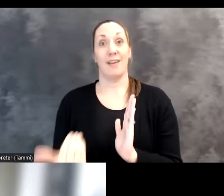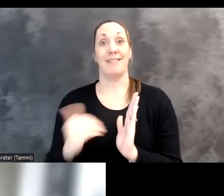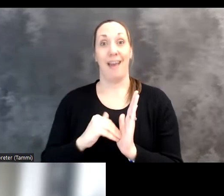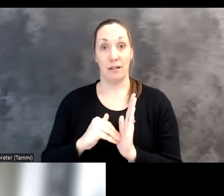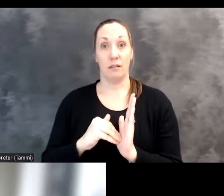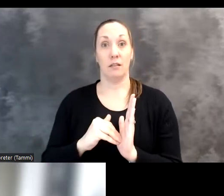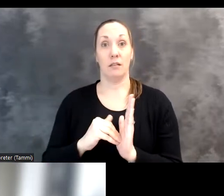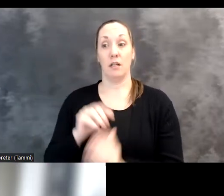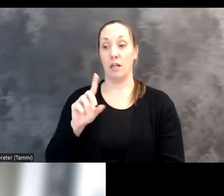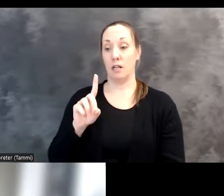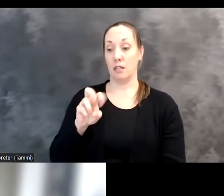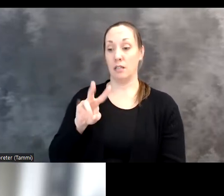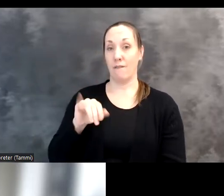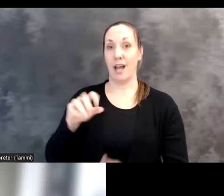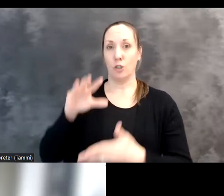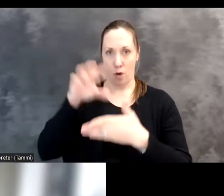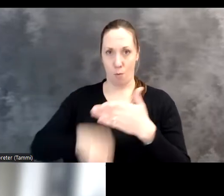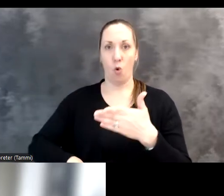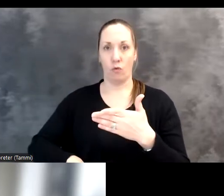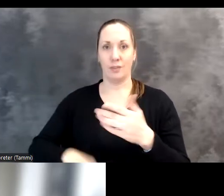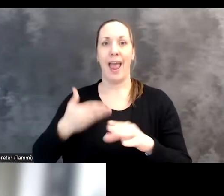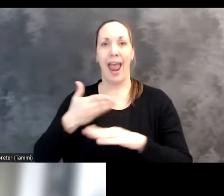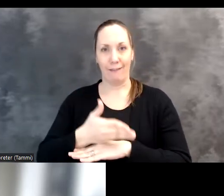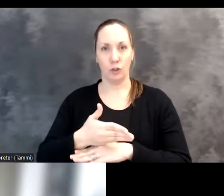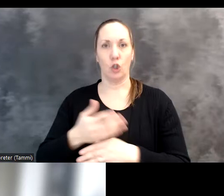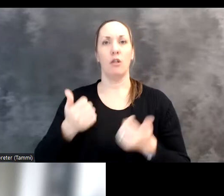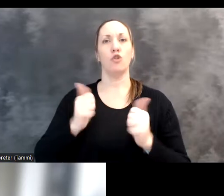but at some point in the future I would have had to have had the surge